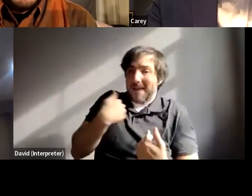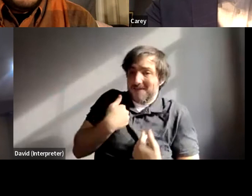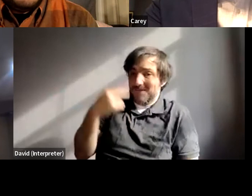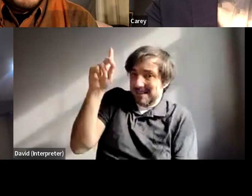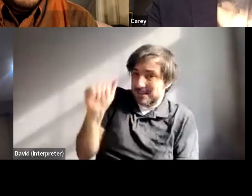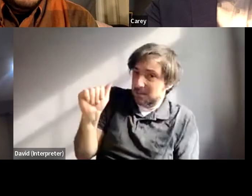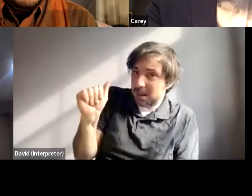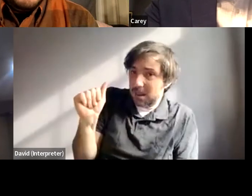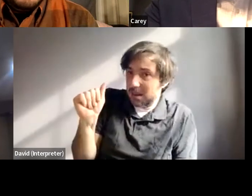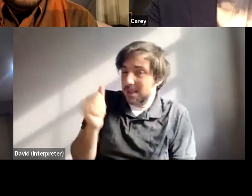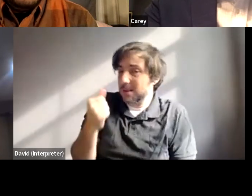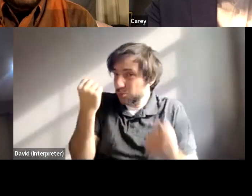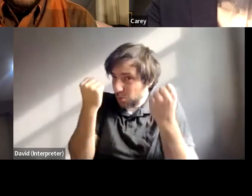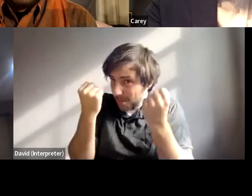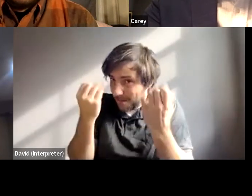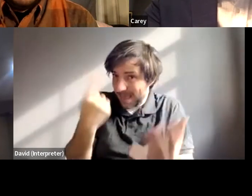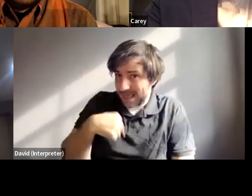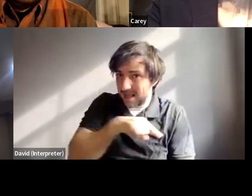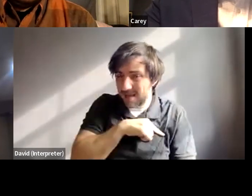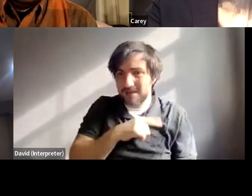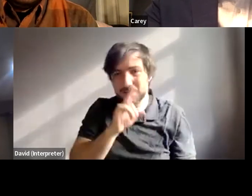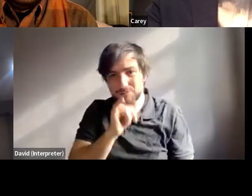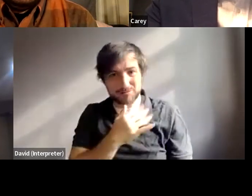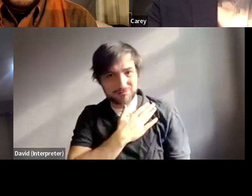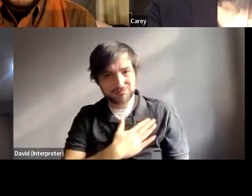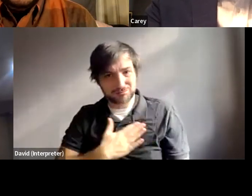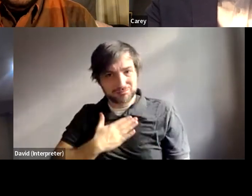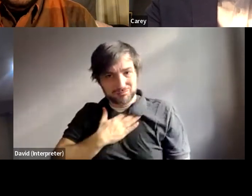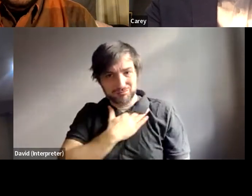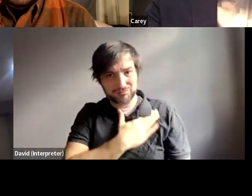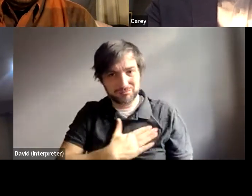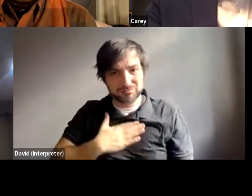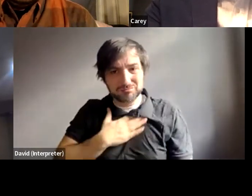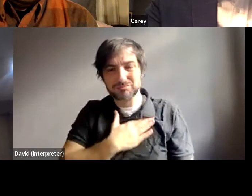are appreciative that organizations and businesses